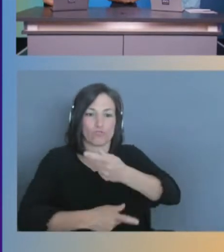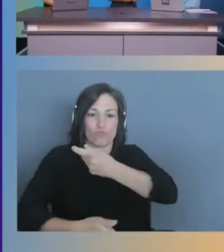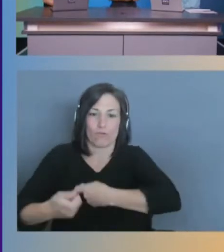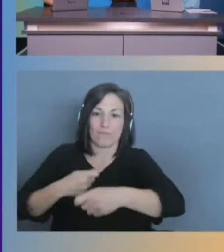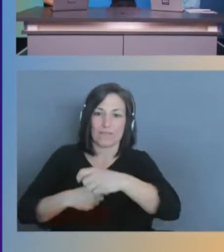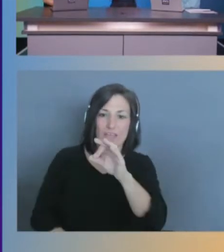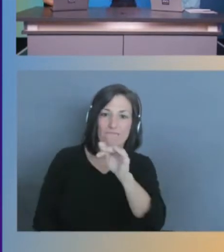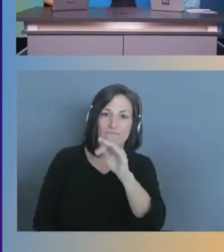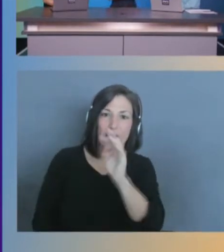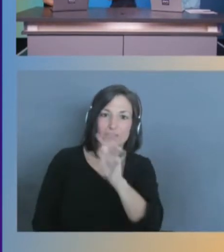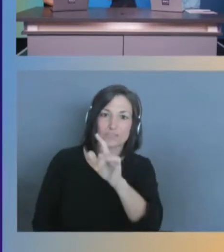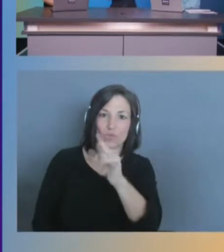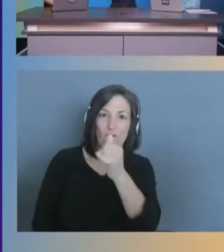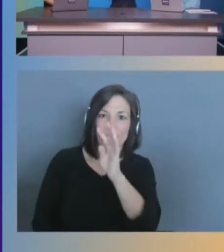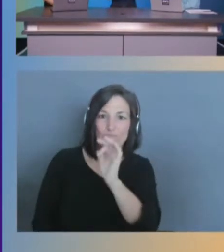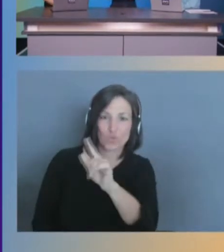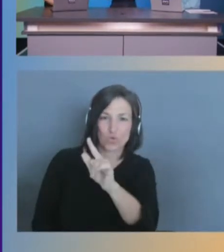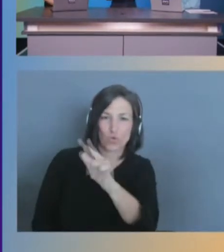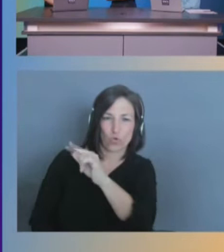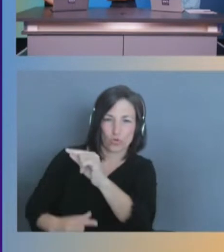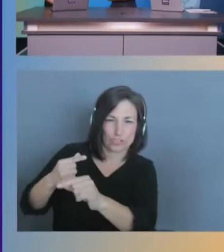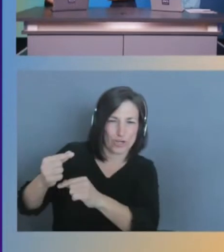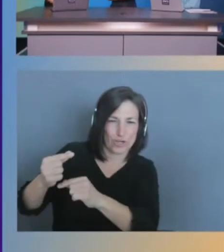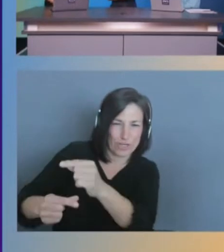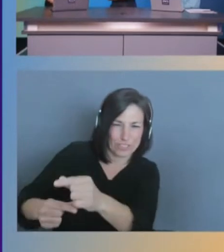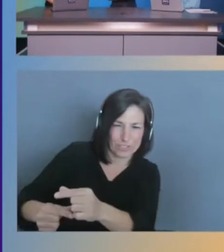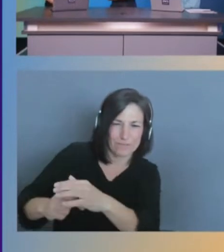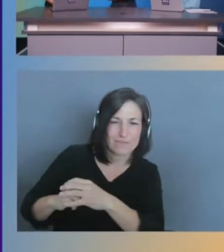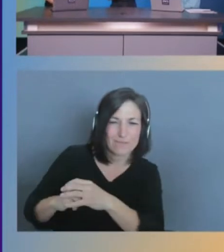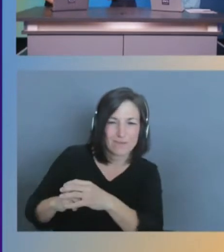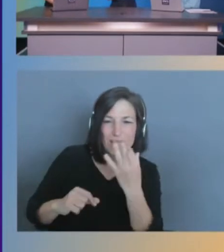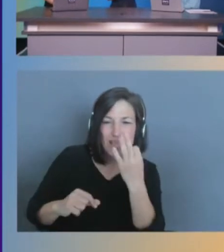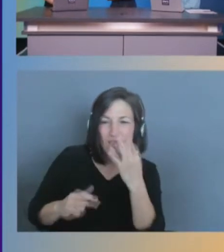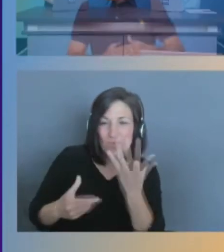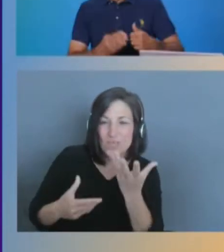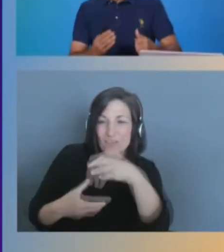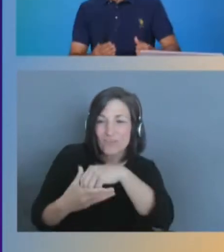And if we count that we are actually reducing